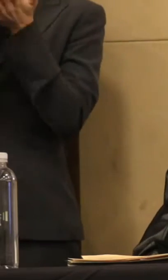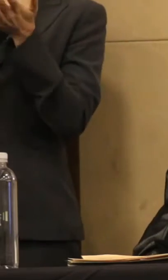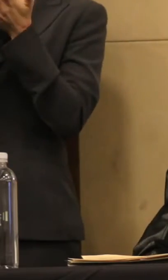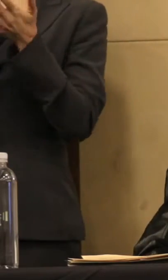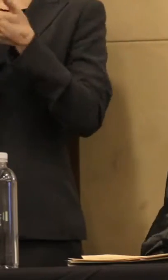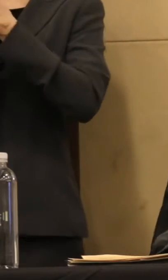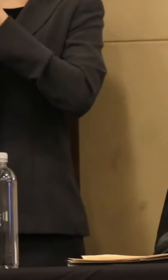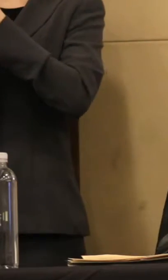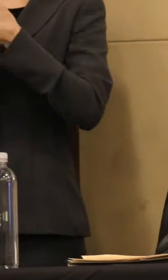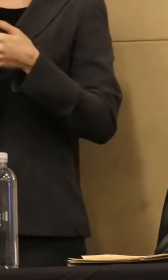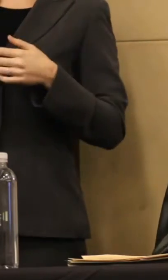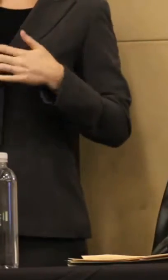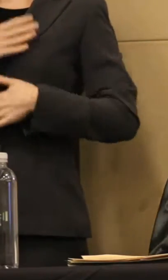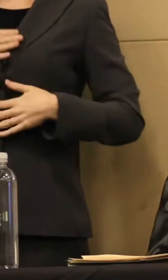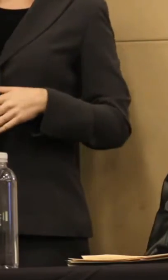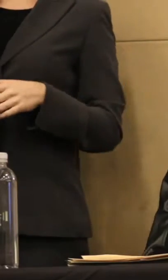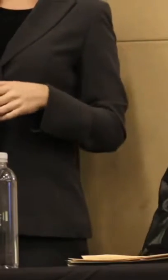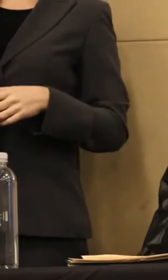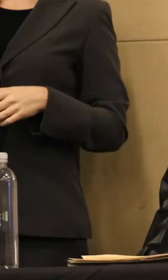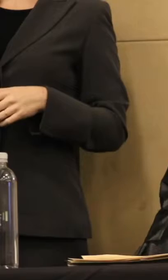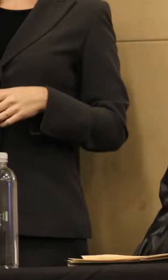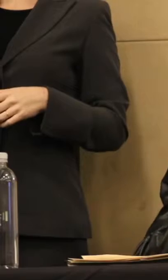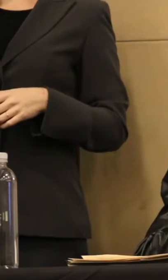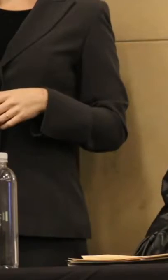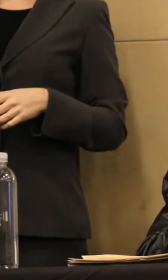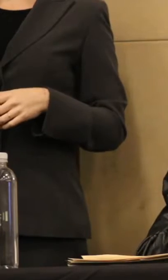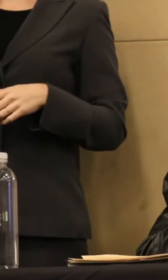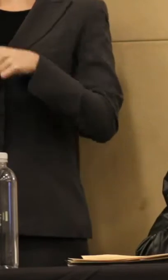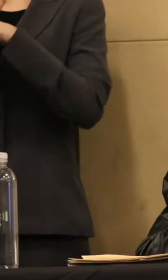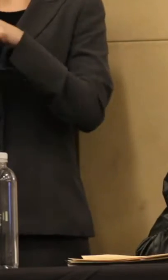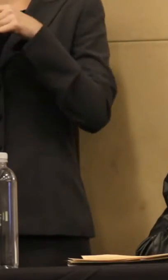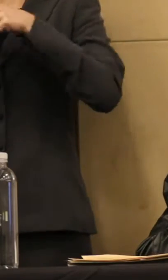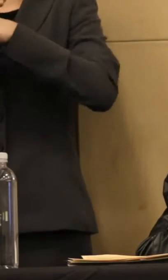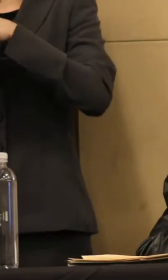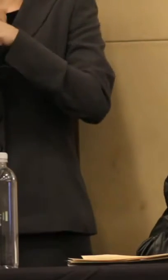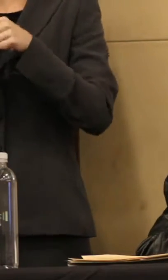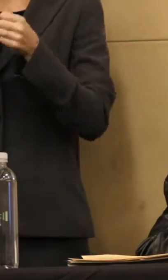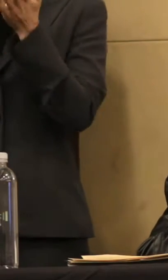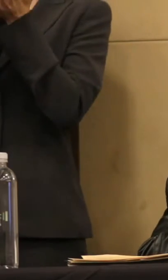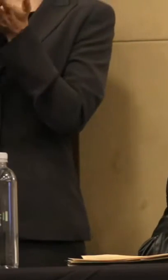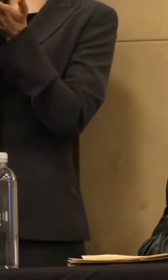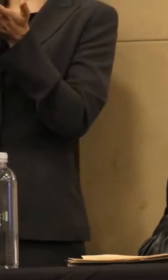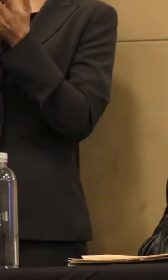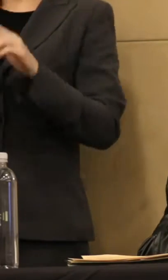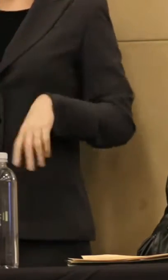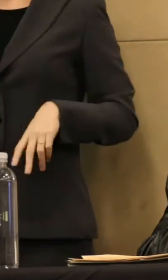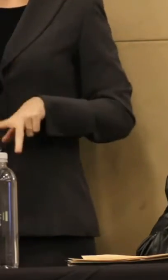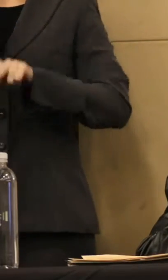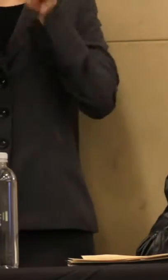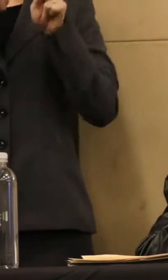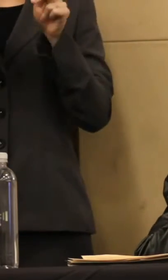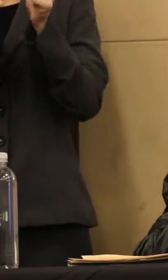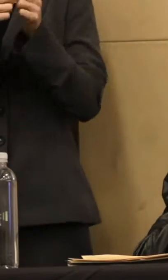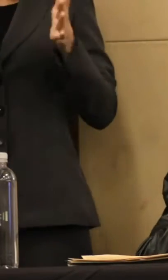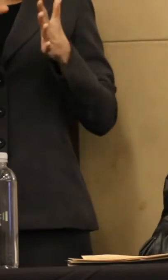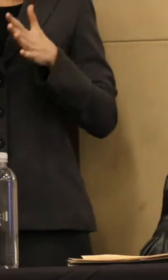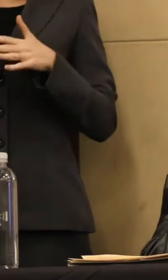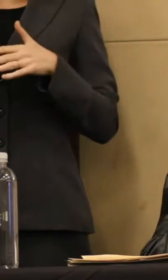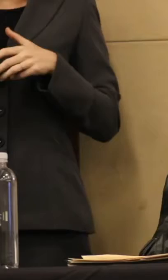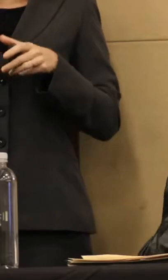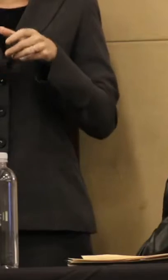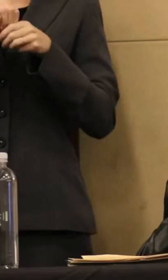So, where the employment of people without disabilities in the entertainment industry